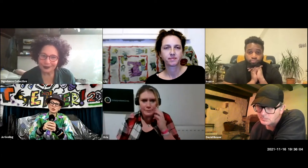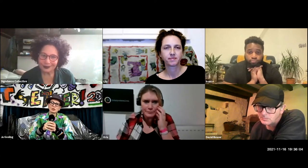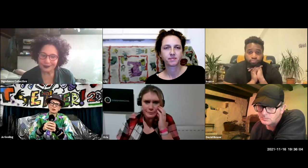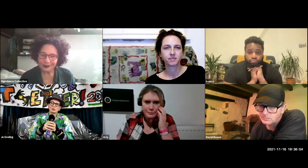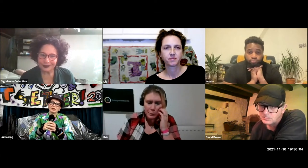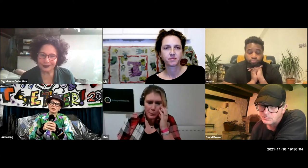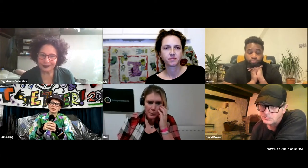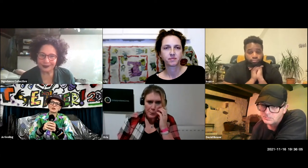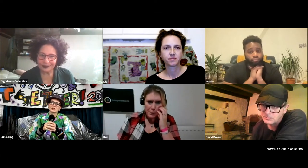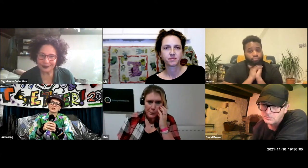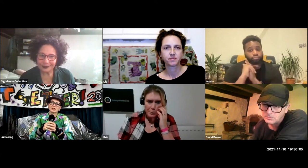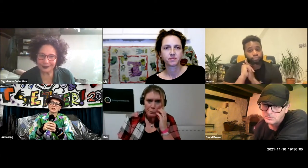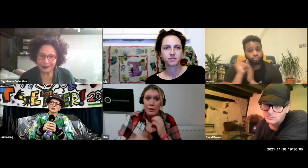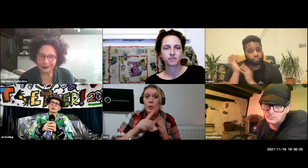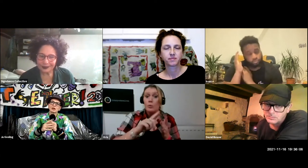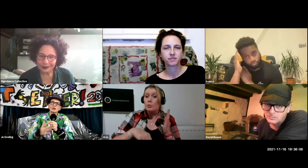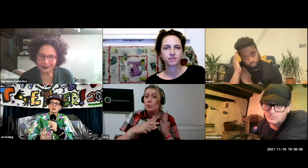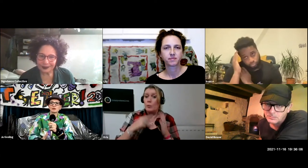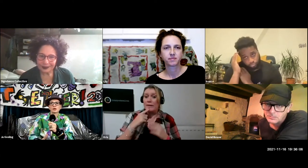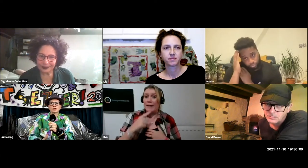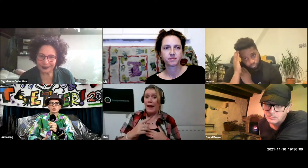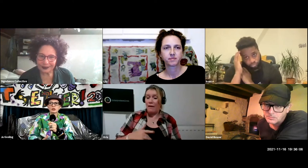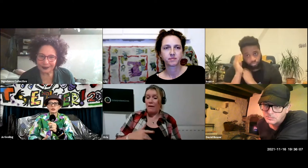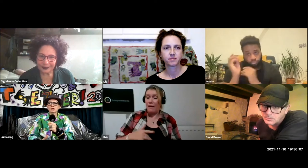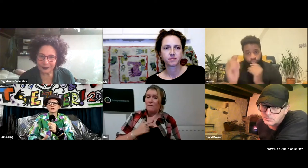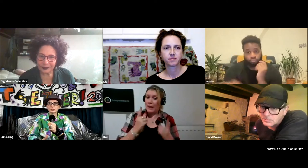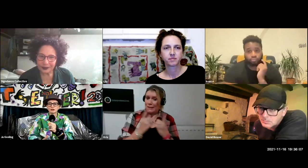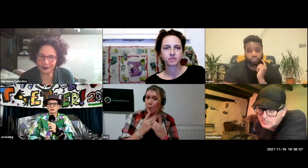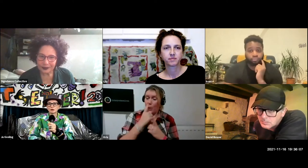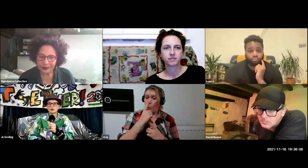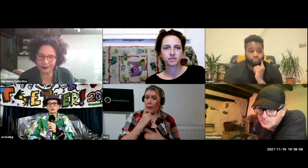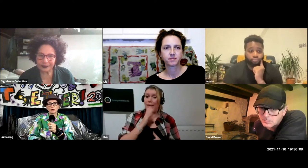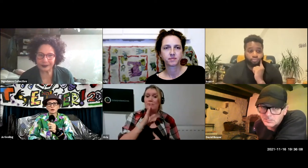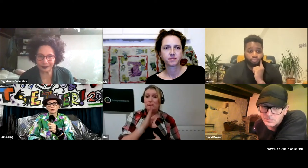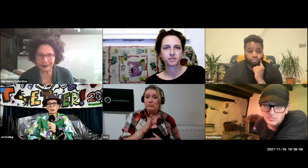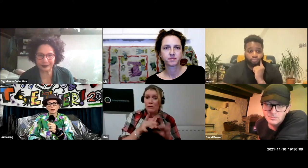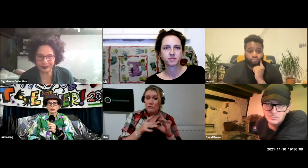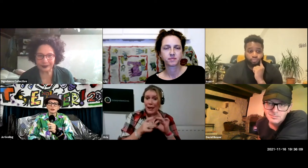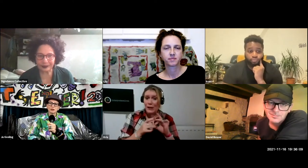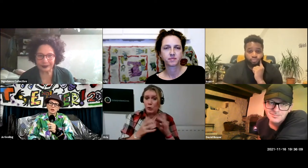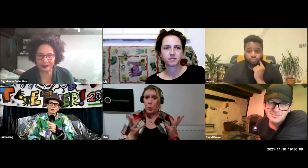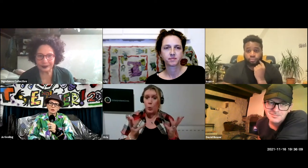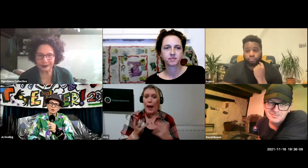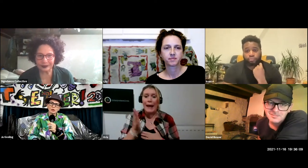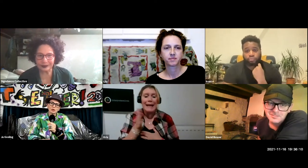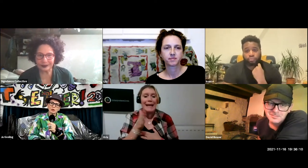easily in this medium. It was quite